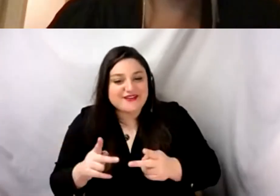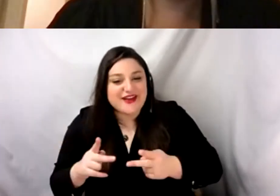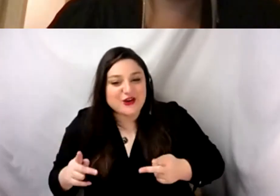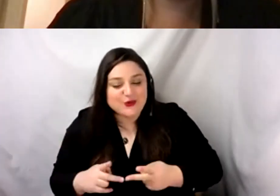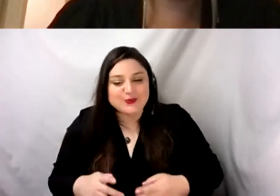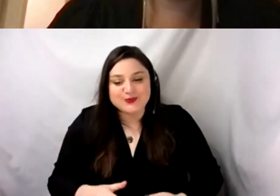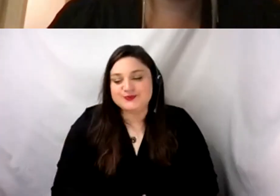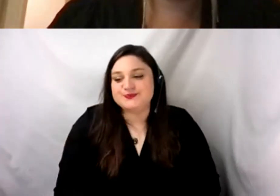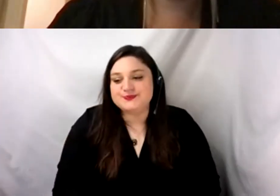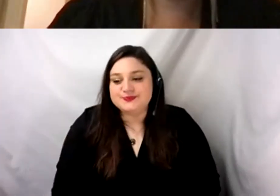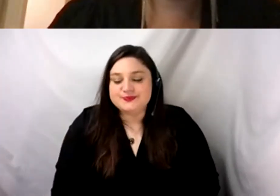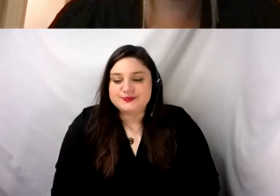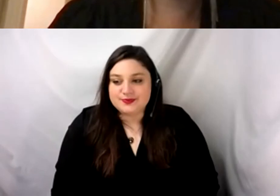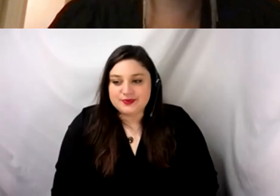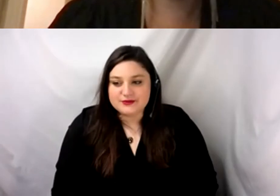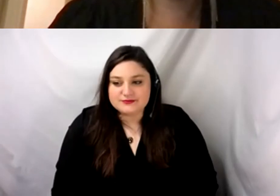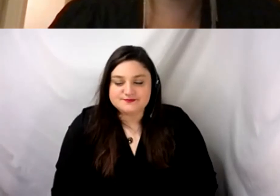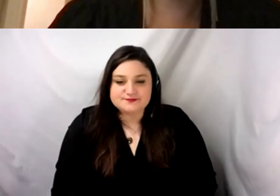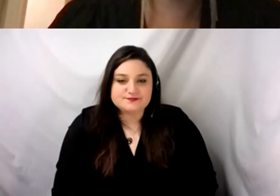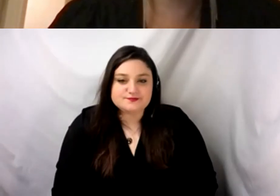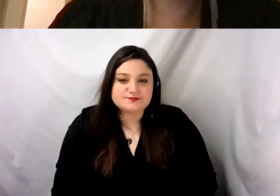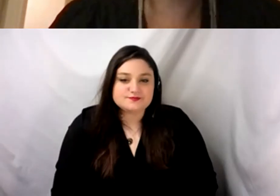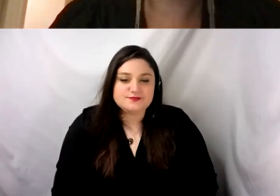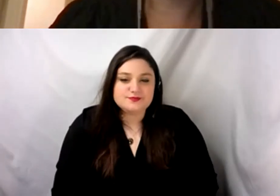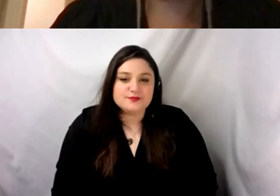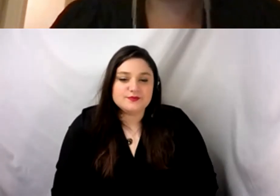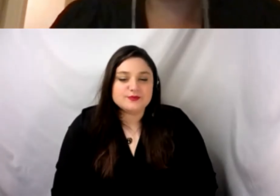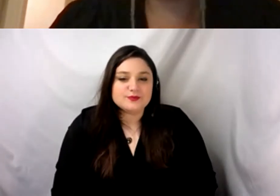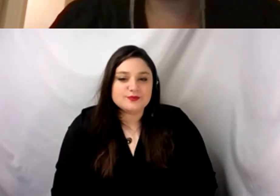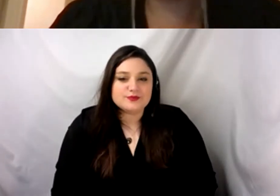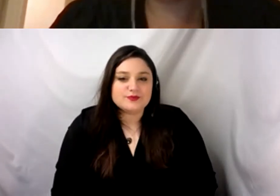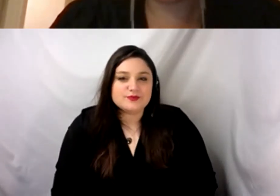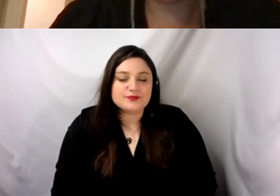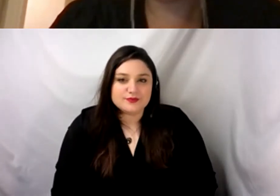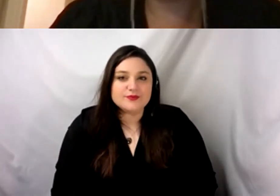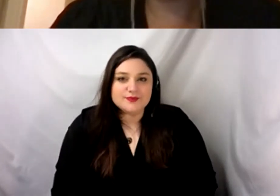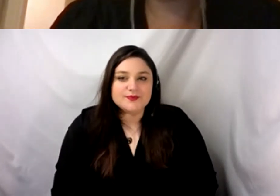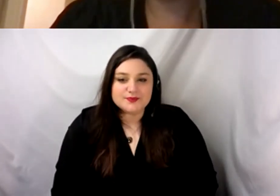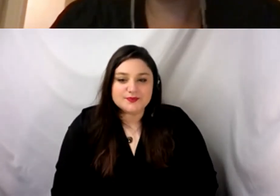concern about the long haul here. And how long